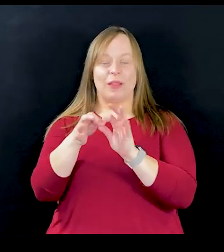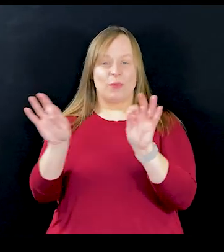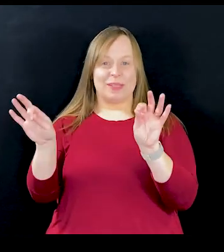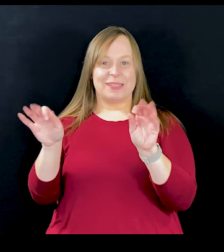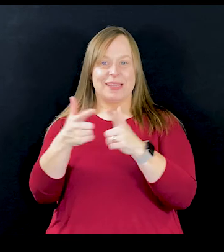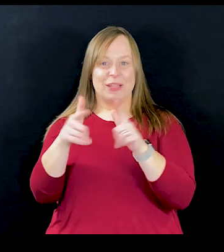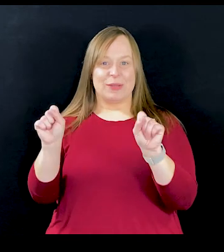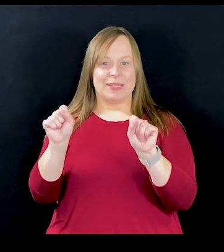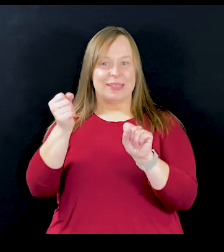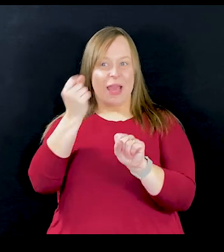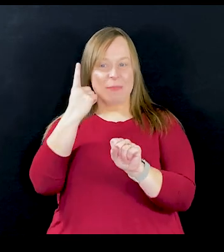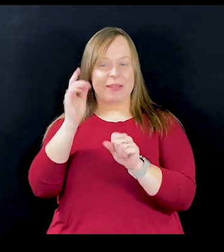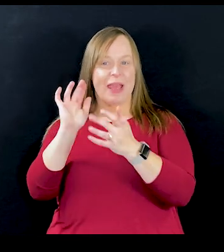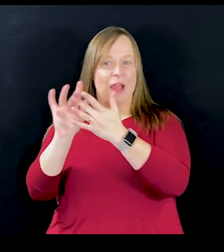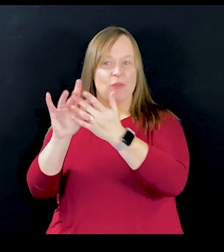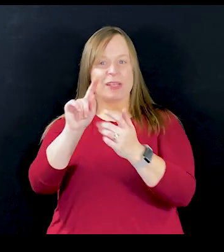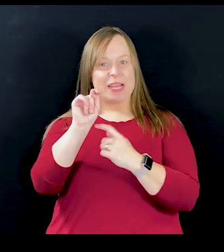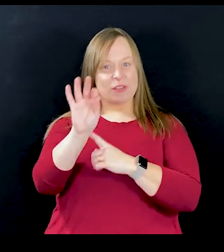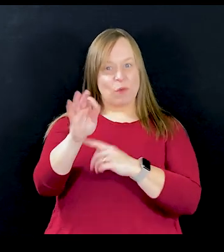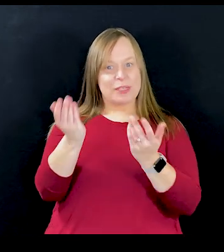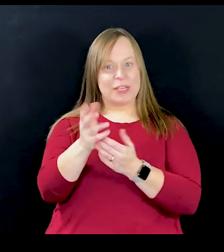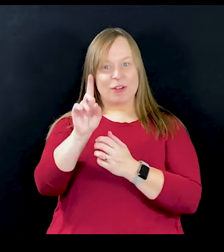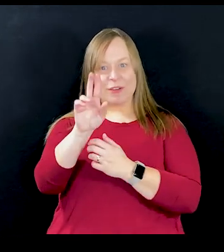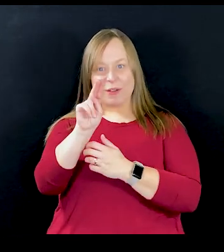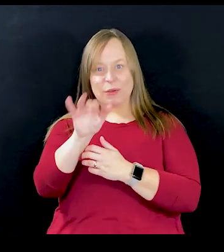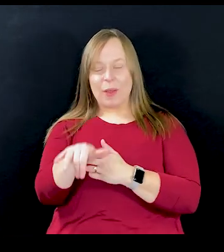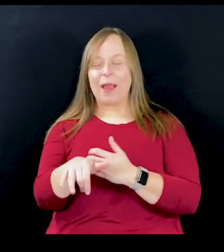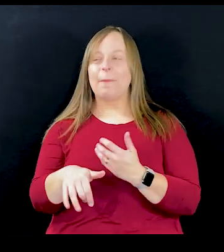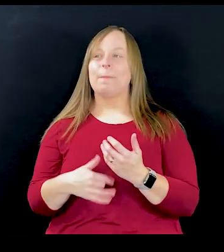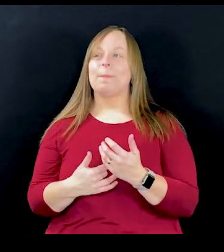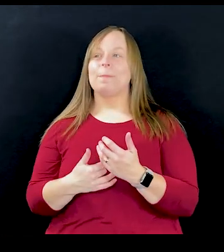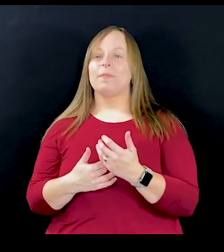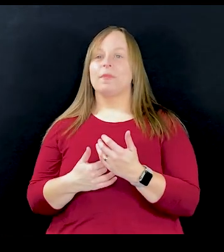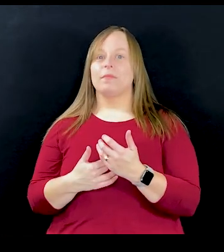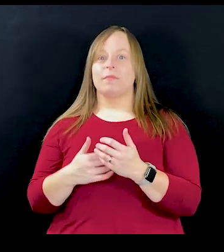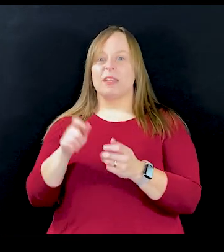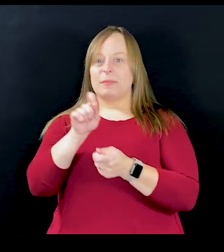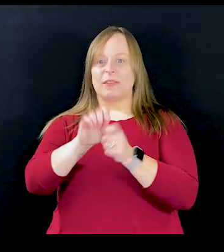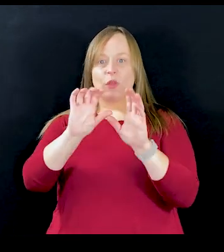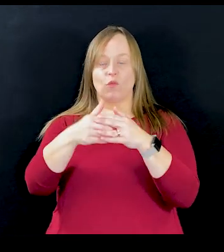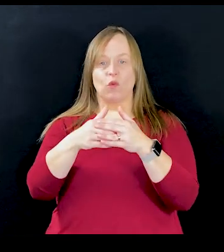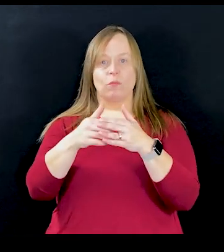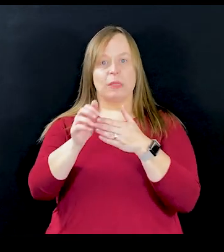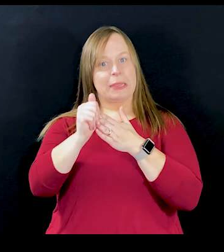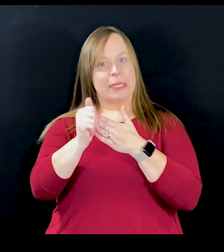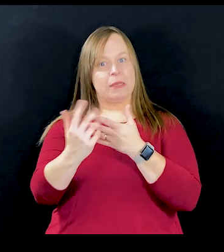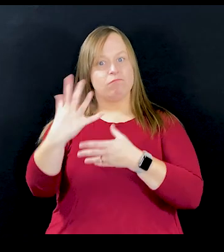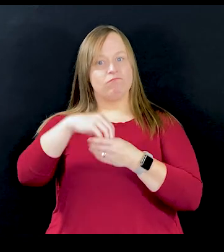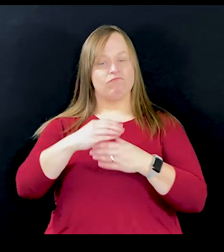Competency and Outreach Task Force here at DRNY. That particular group is taking the lead